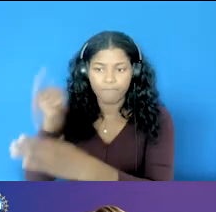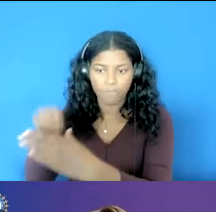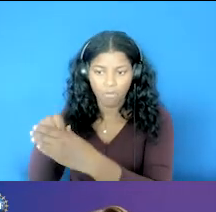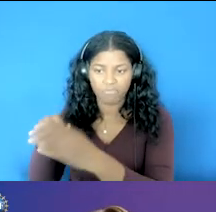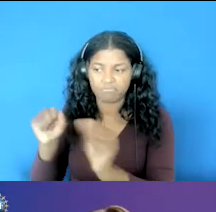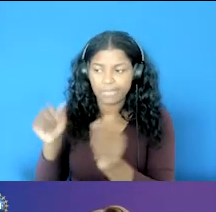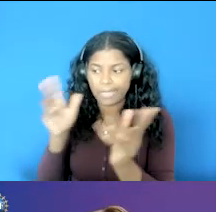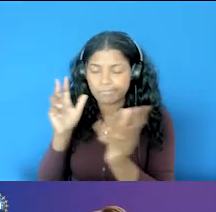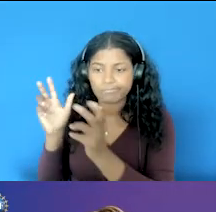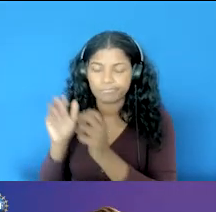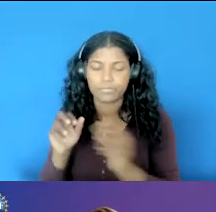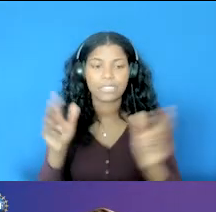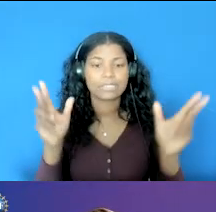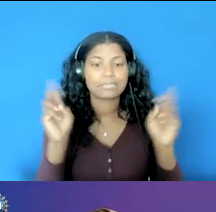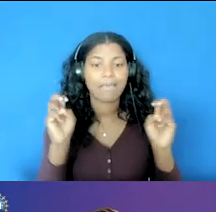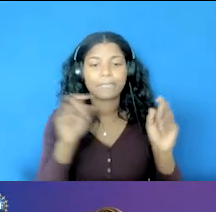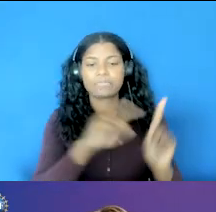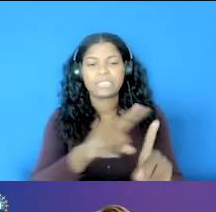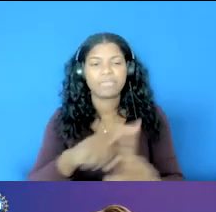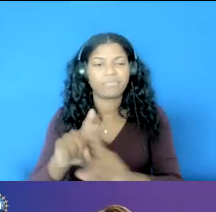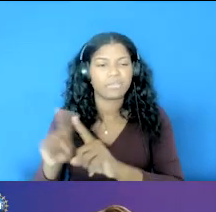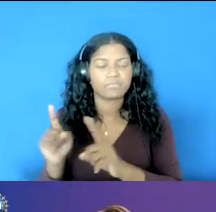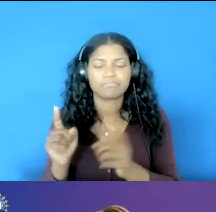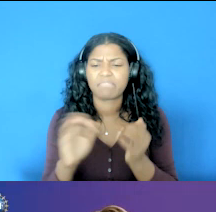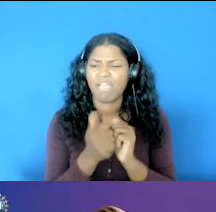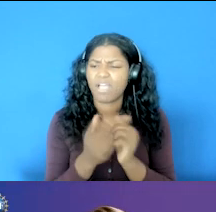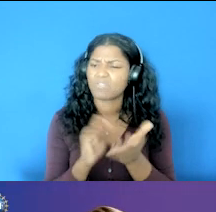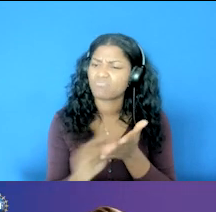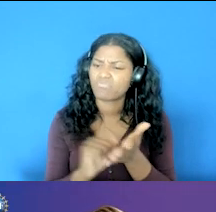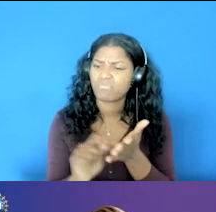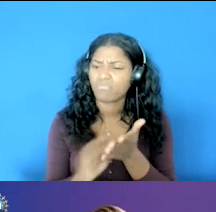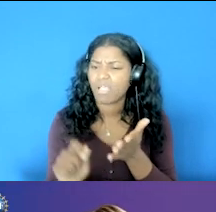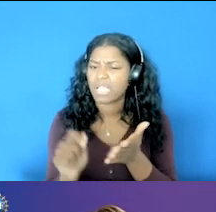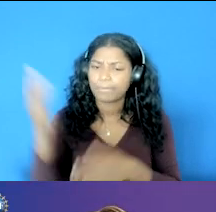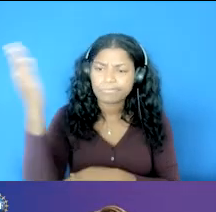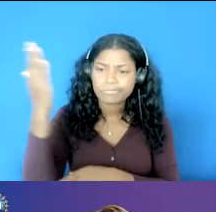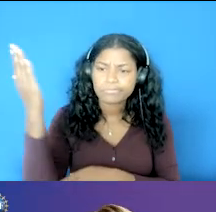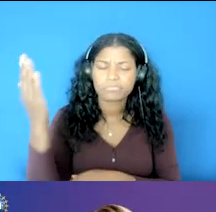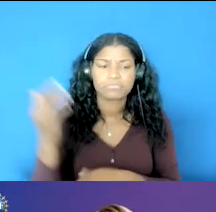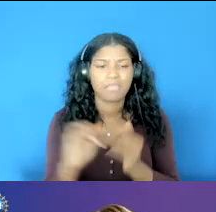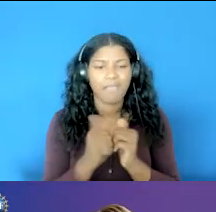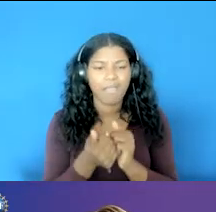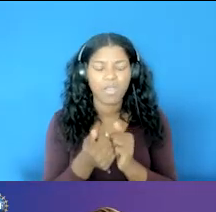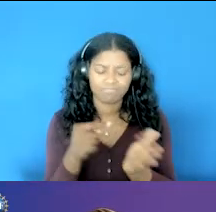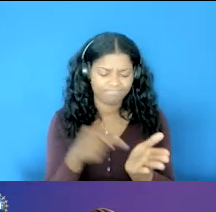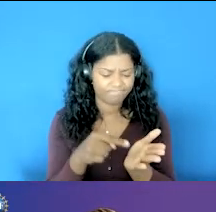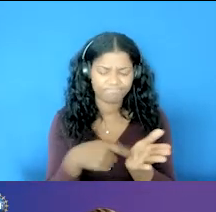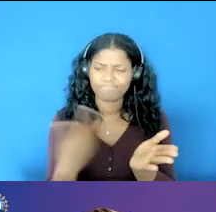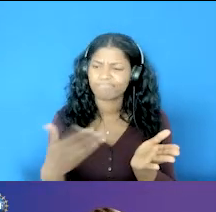The topics vary from, how do you write a great presentation or a proposal, to what should you put in an annual report,